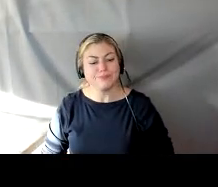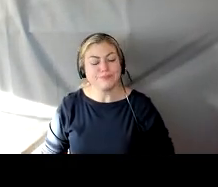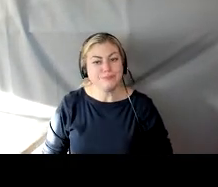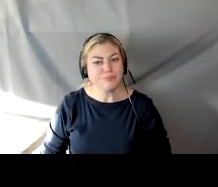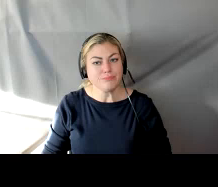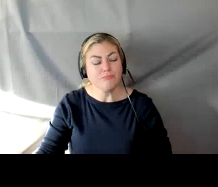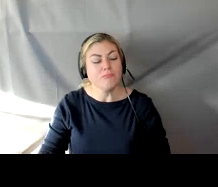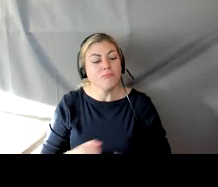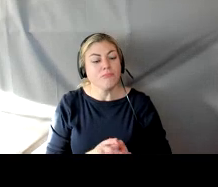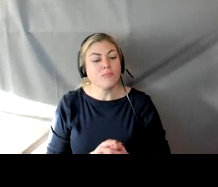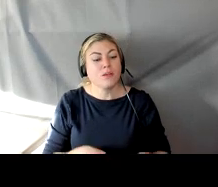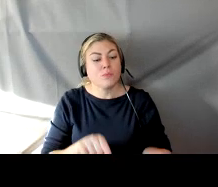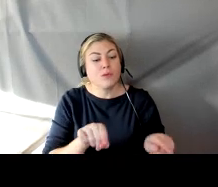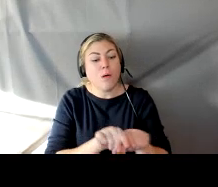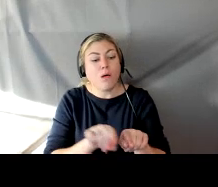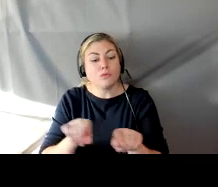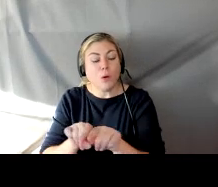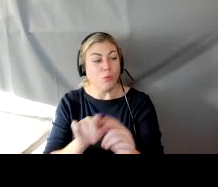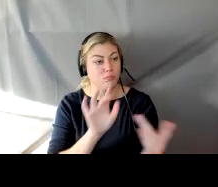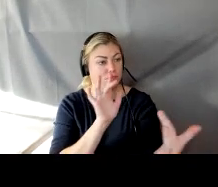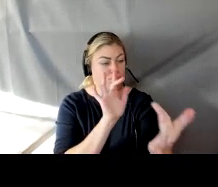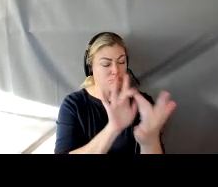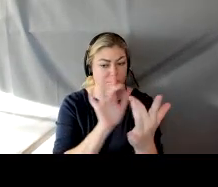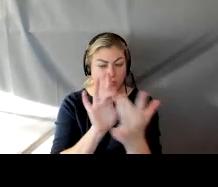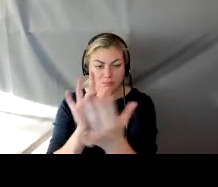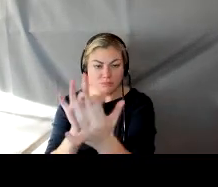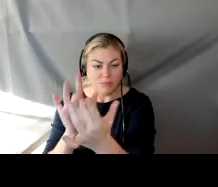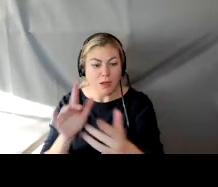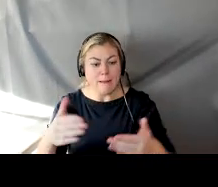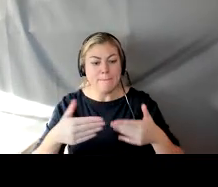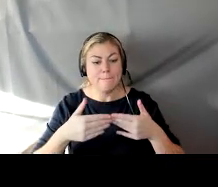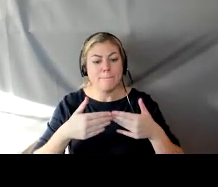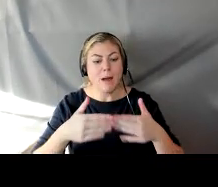reaching out to planners and administrators and the local governments